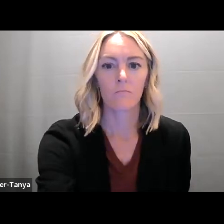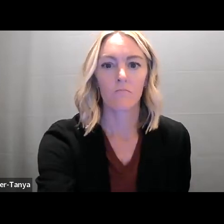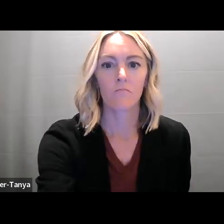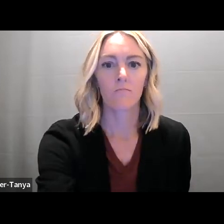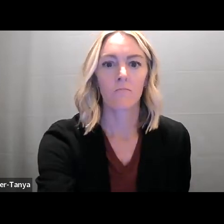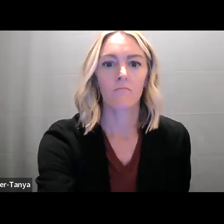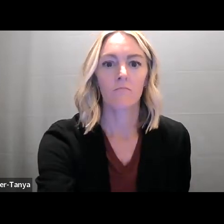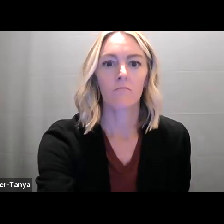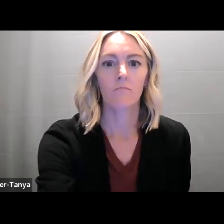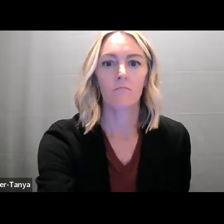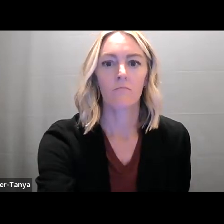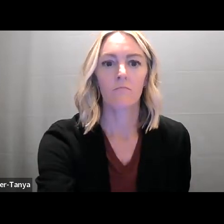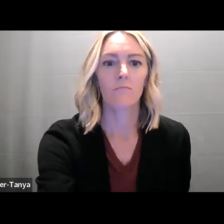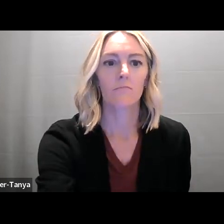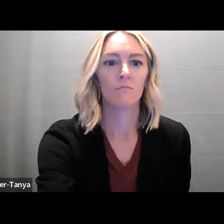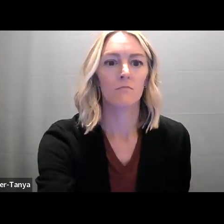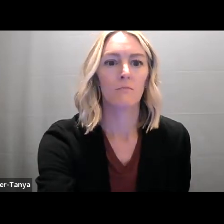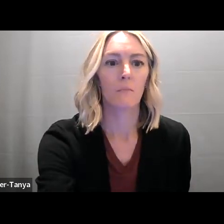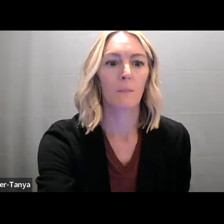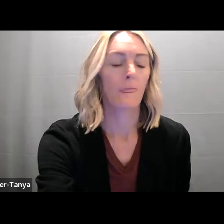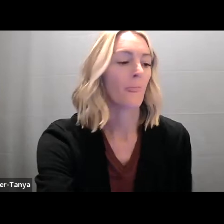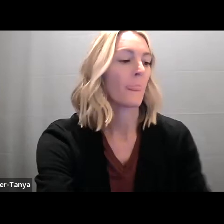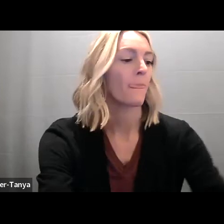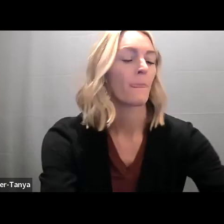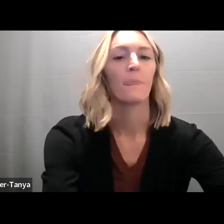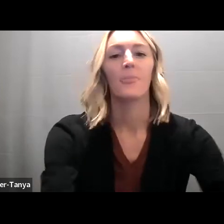There around few more people jumping in. Hello everyone.